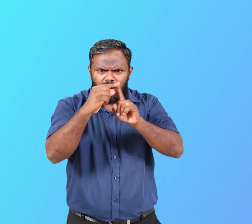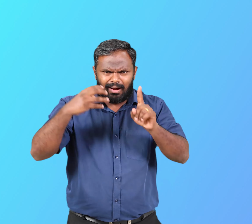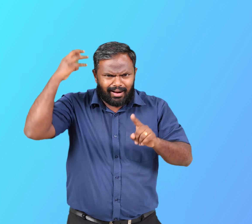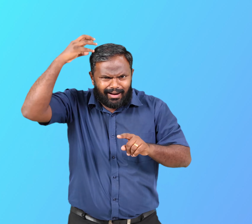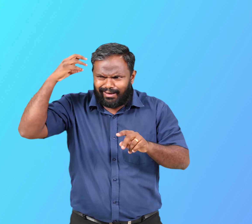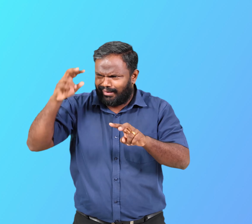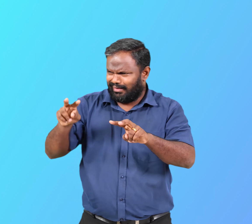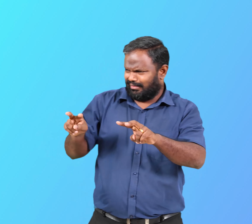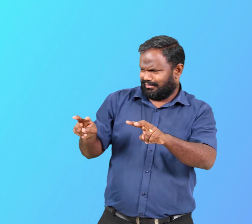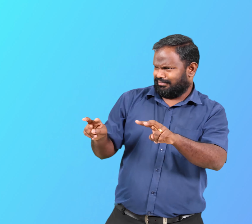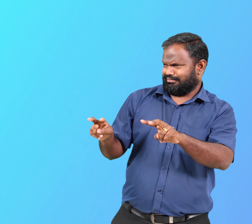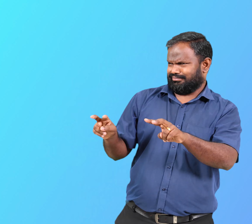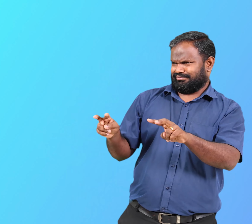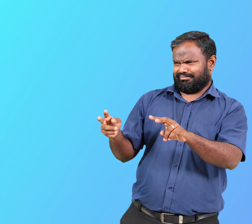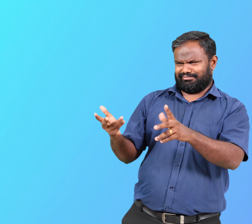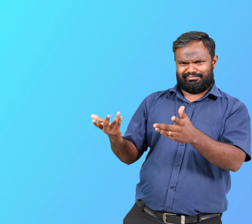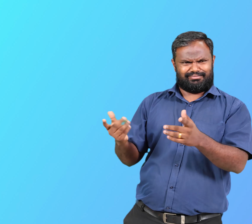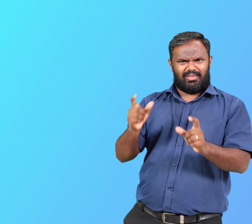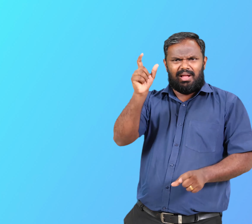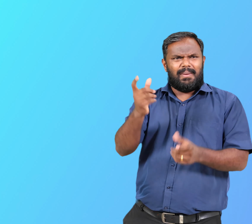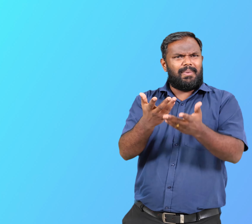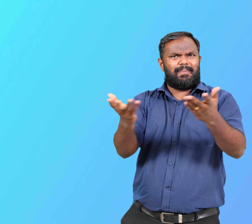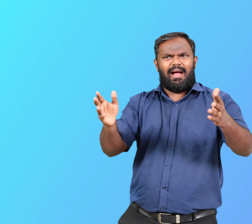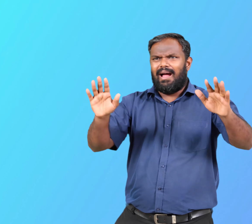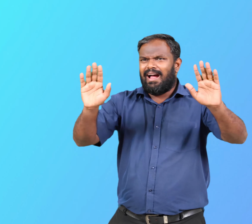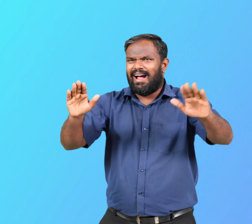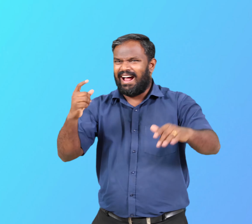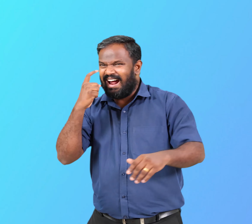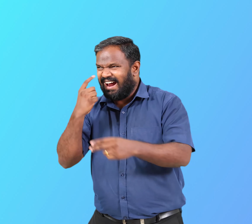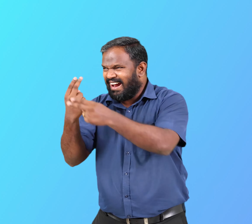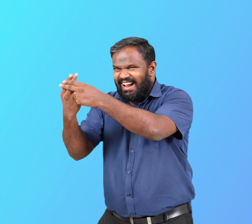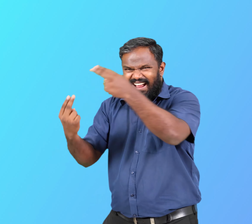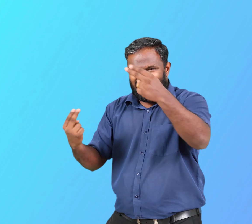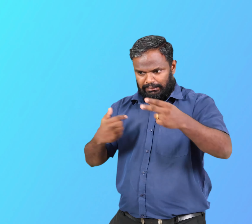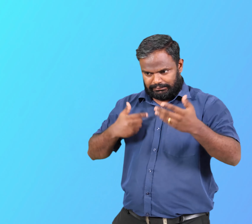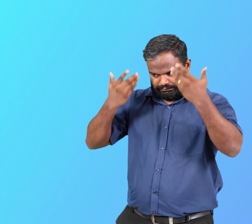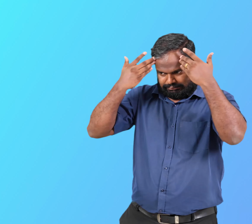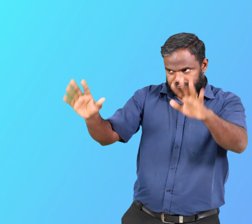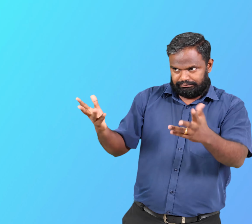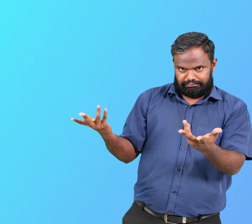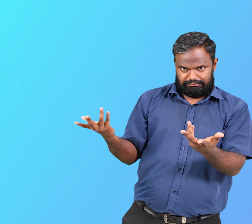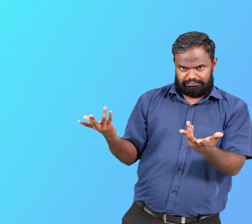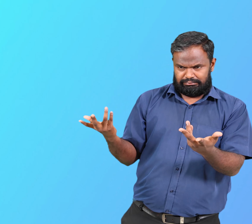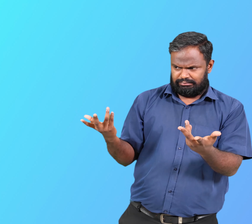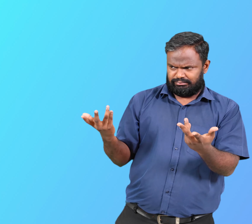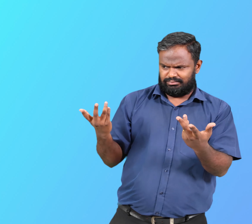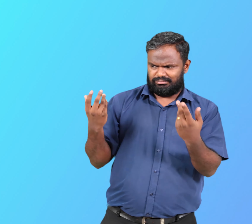But Peter told everyone there that this was not true. “I don’t know what you are talking about,” he said.